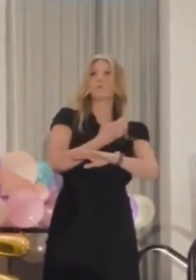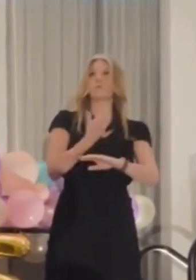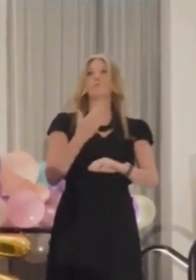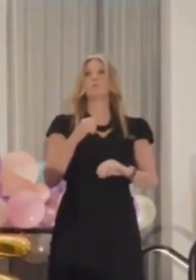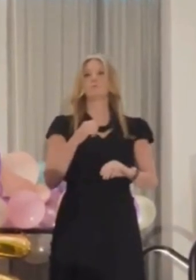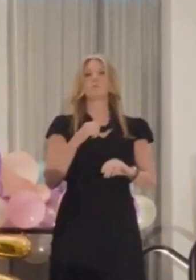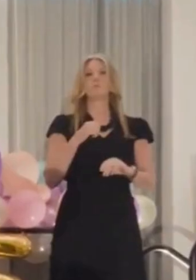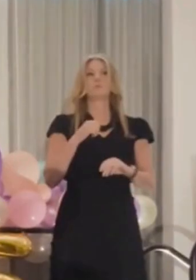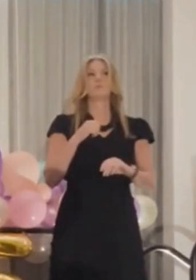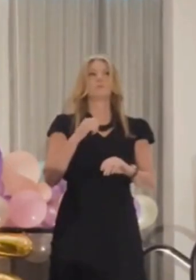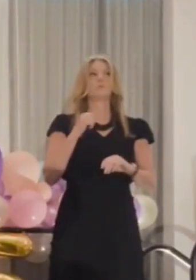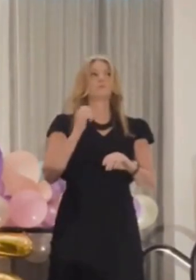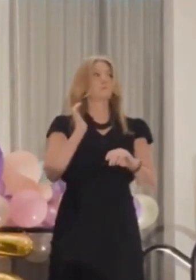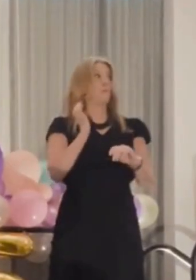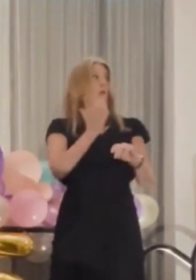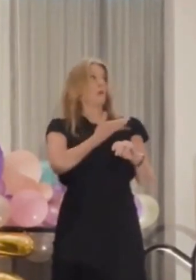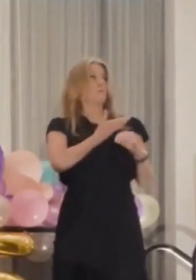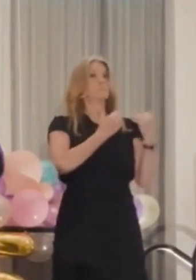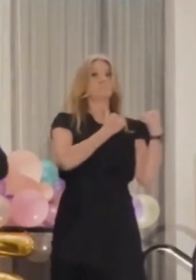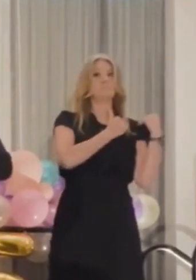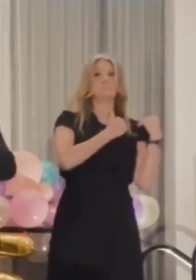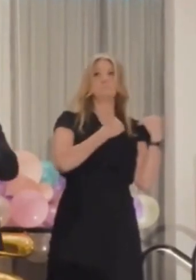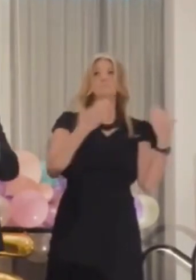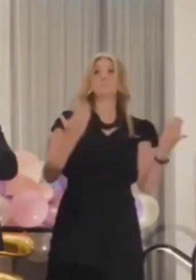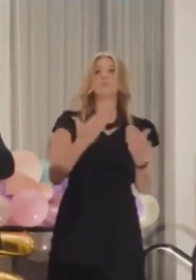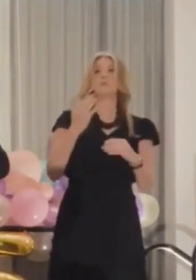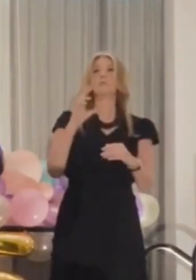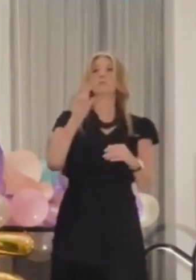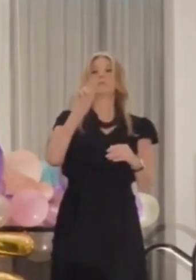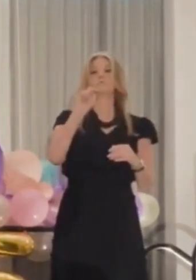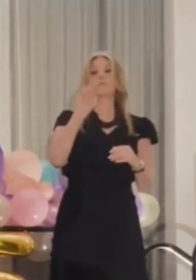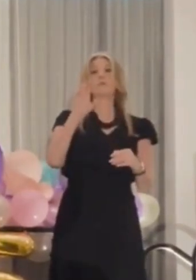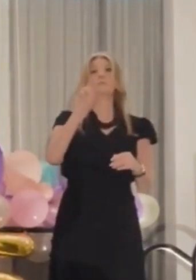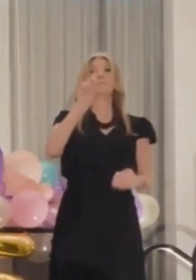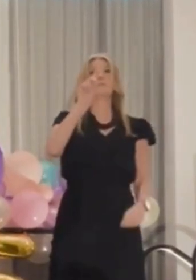And part of our responsibility at North Carolina Division of Services for the Deaf and Hard of Hearing